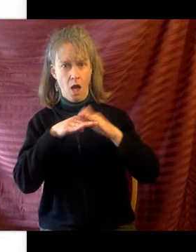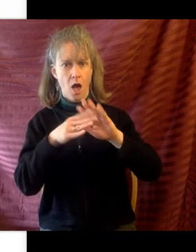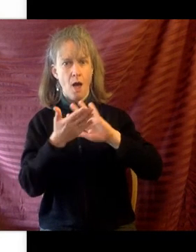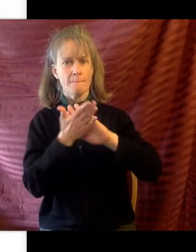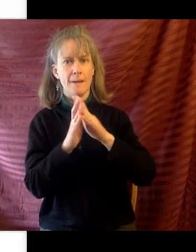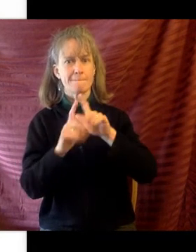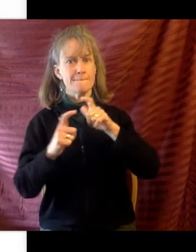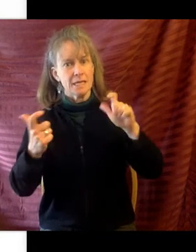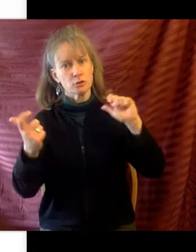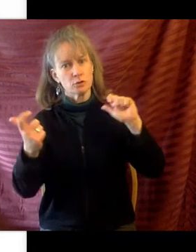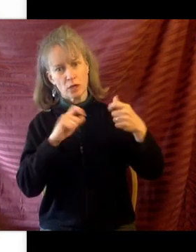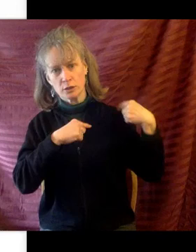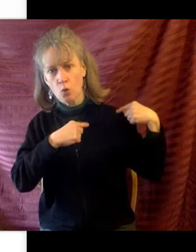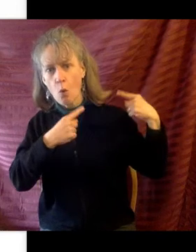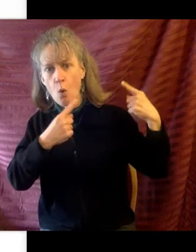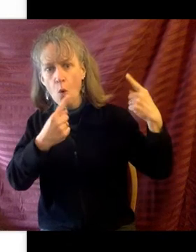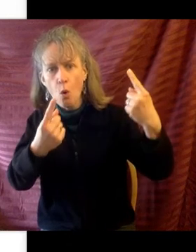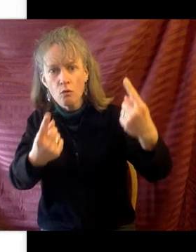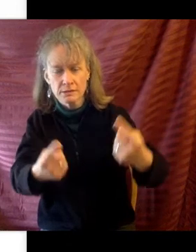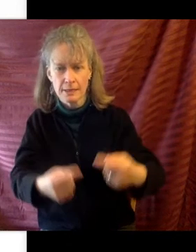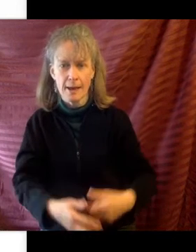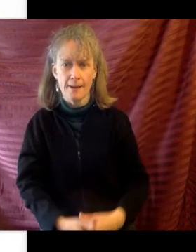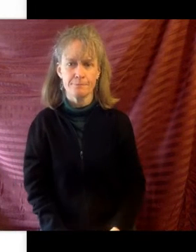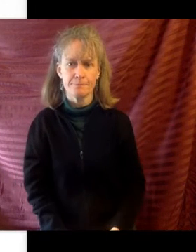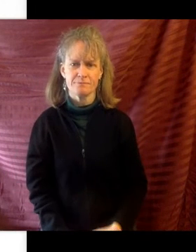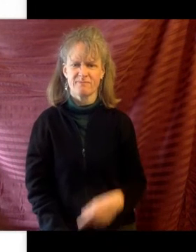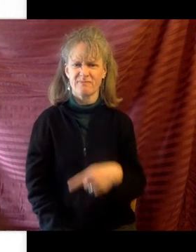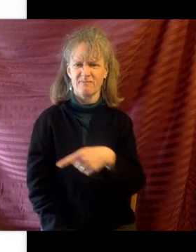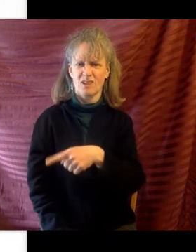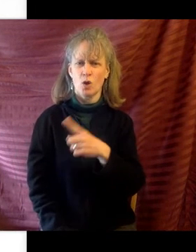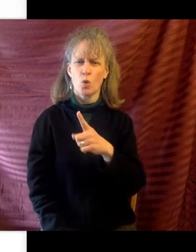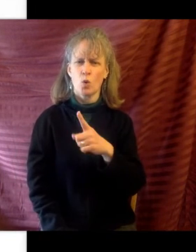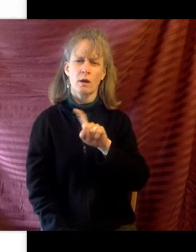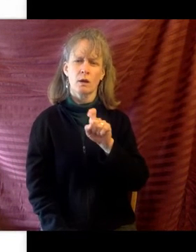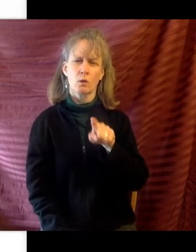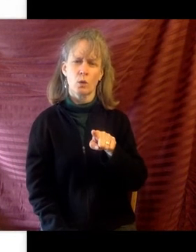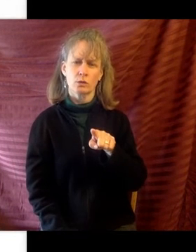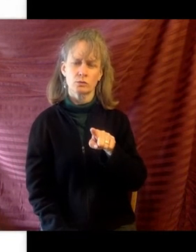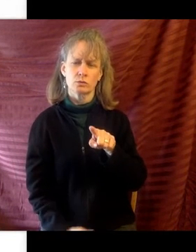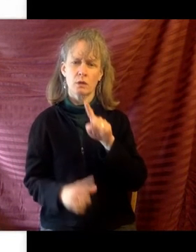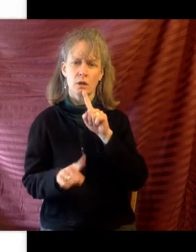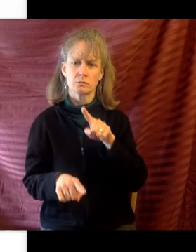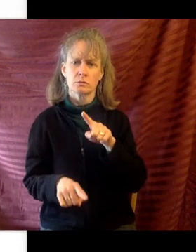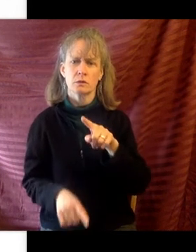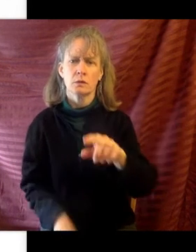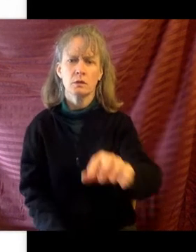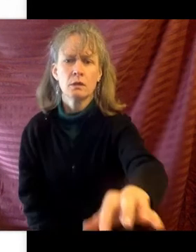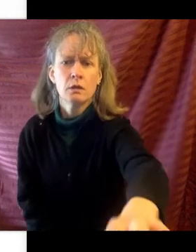Next question: What is one example of evidence from Darwin's travels that supports an ancient earth?